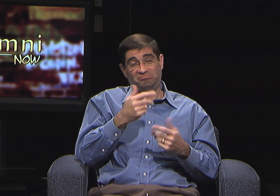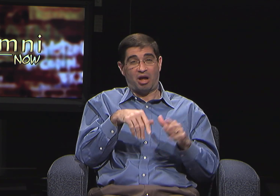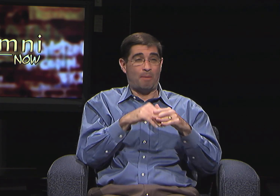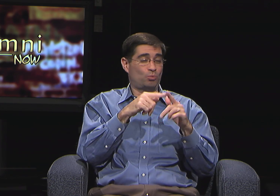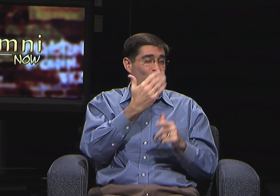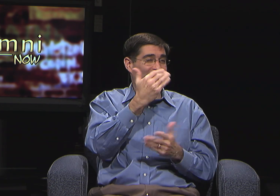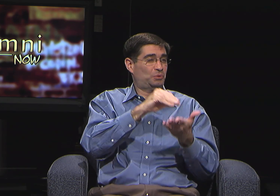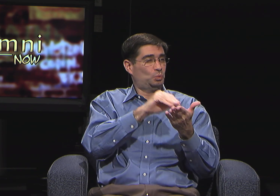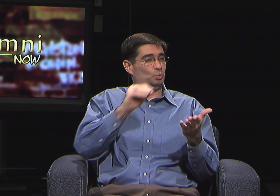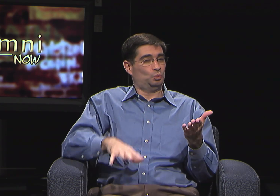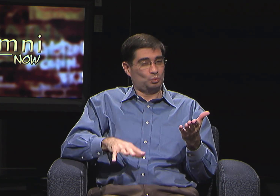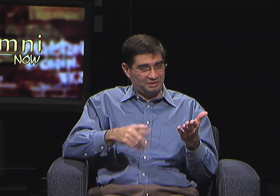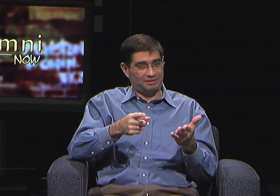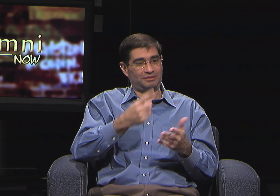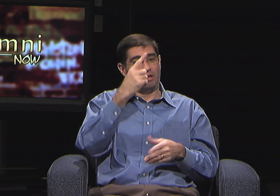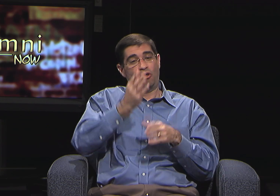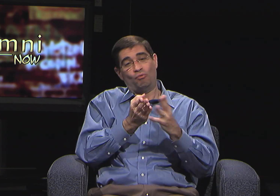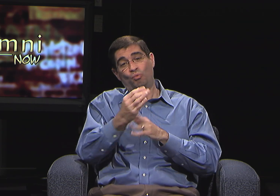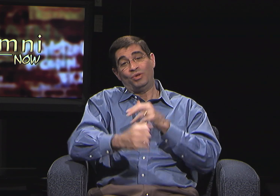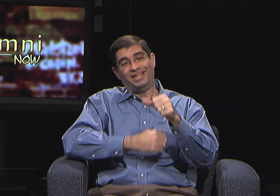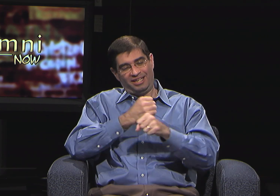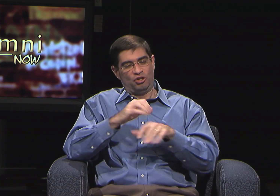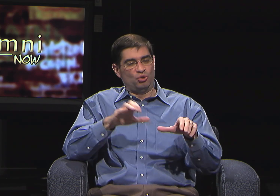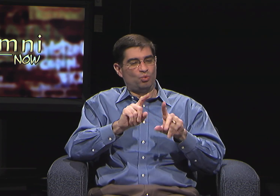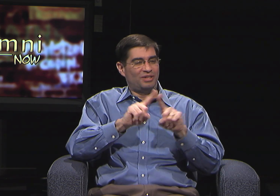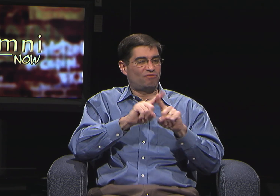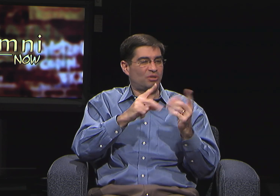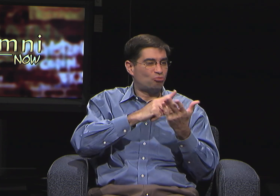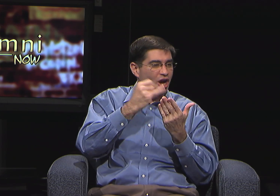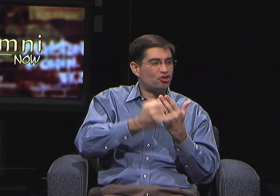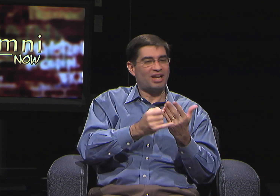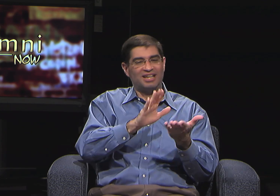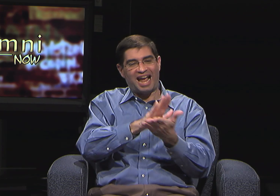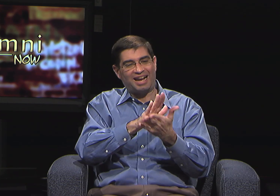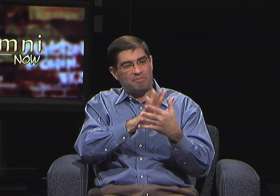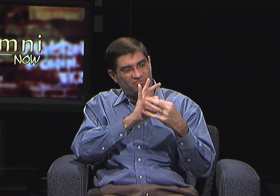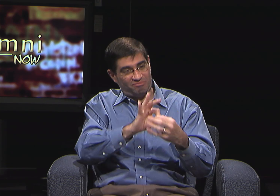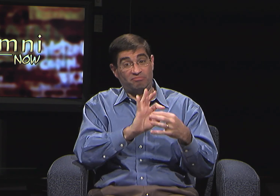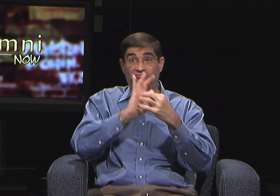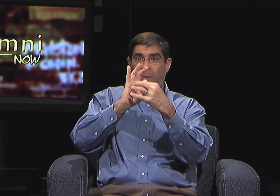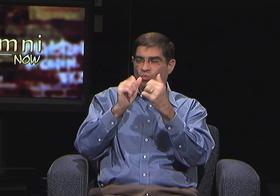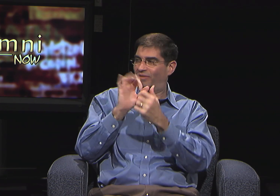Up to 15 students can live there throughout the year. They host programs, a faculty member lives there